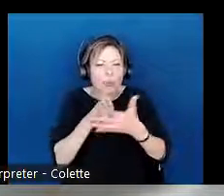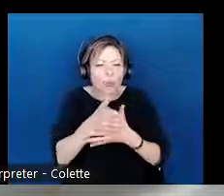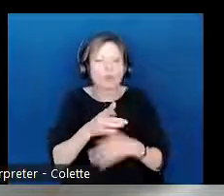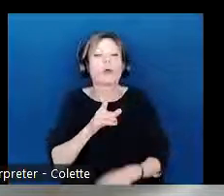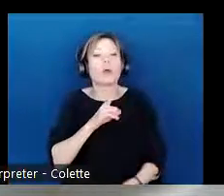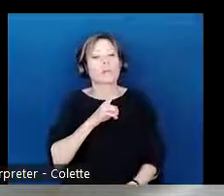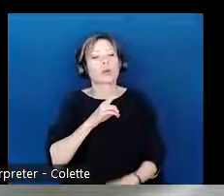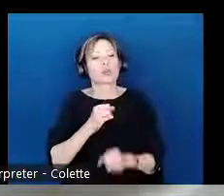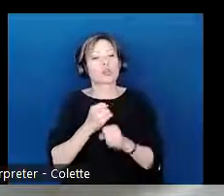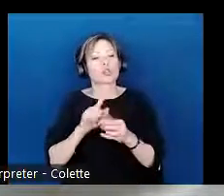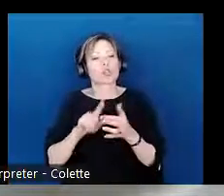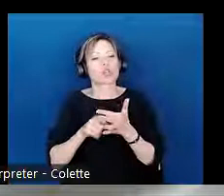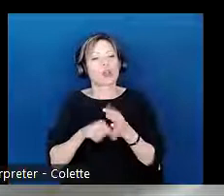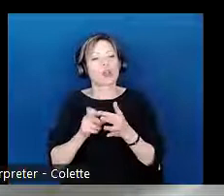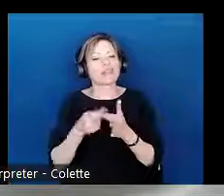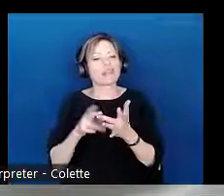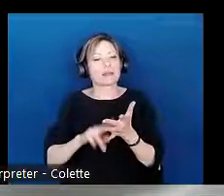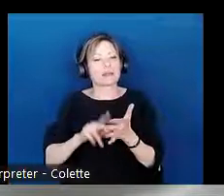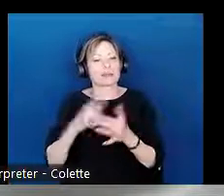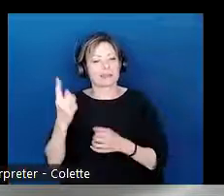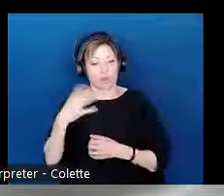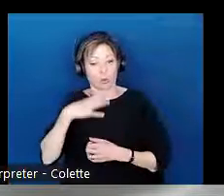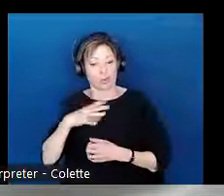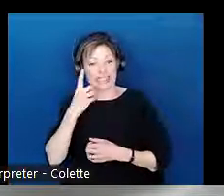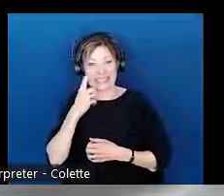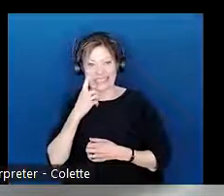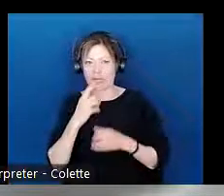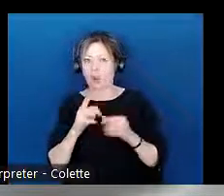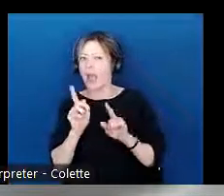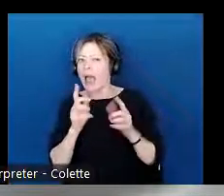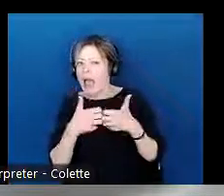that weathers as well because copper changes colour so it's much more orangey to begin with